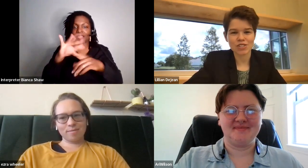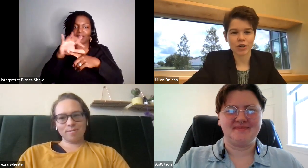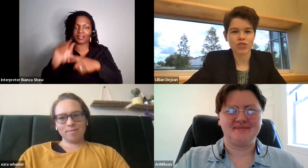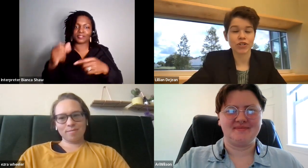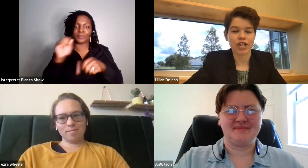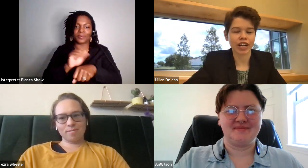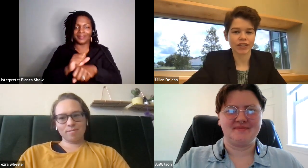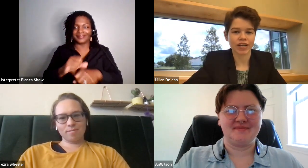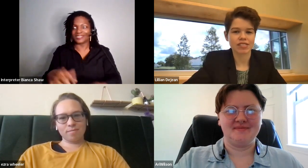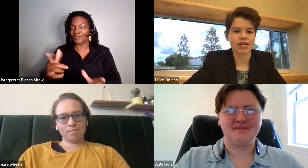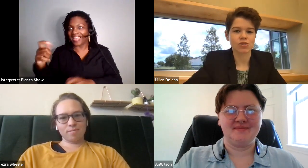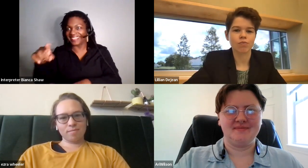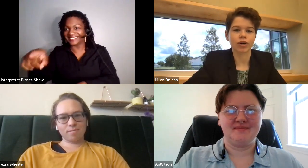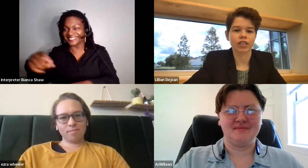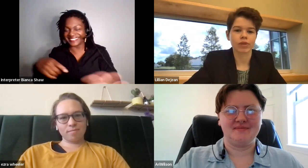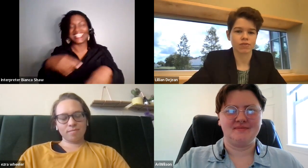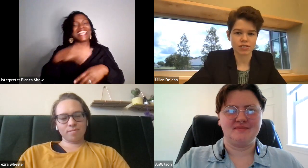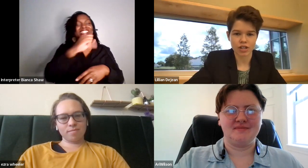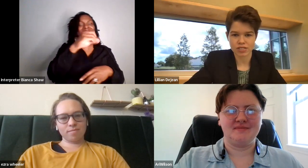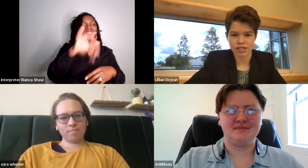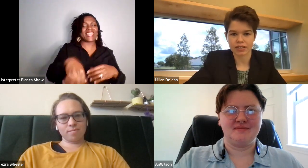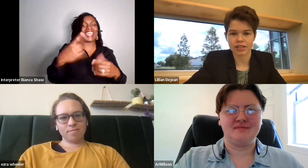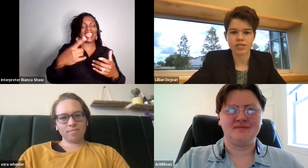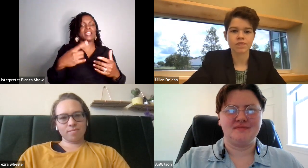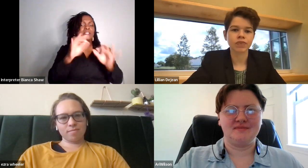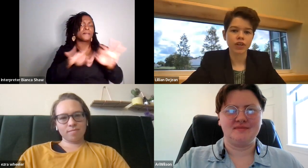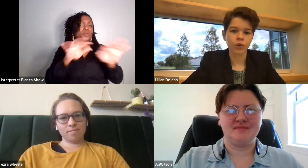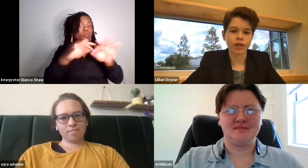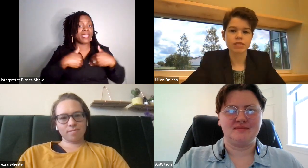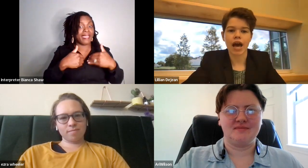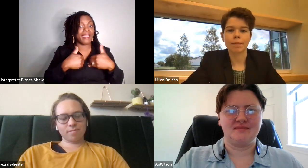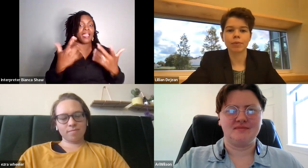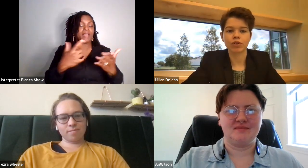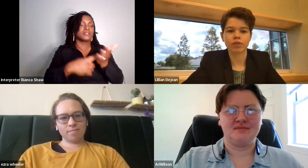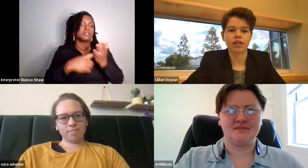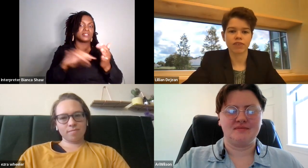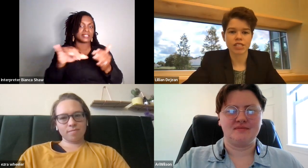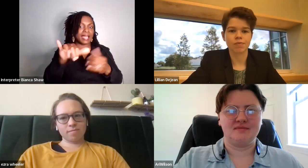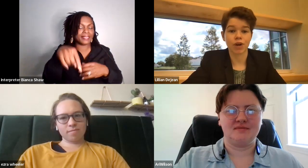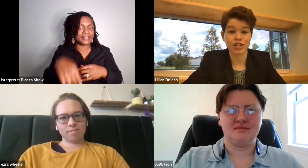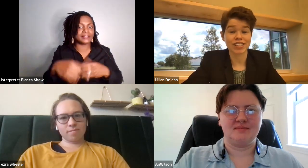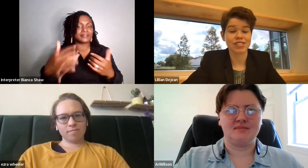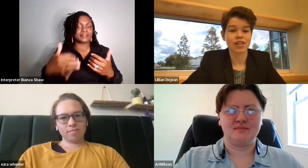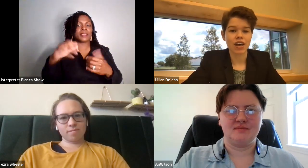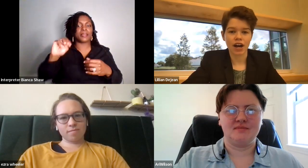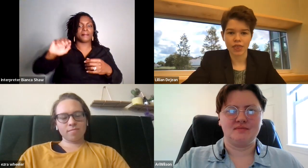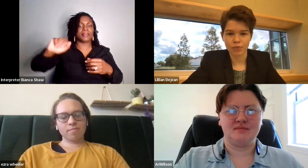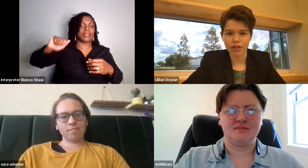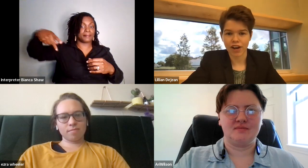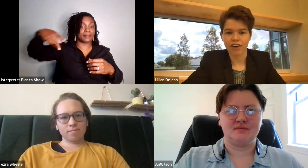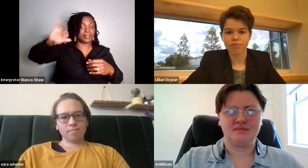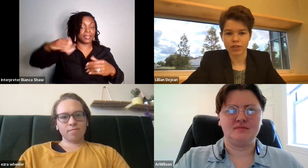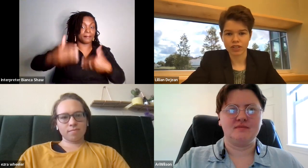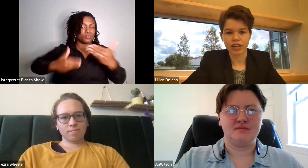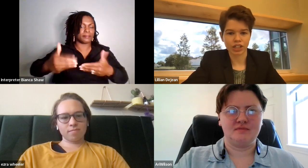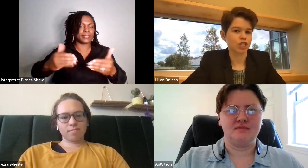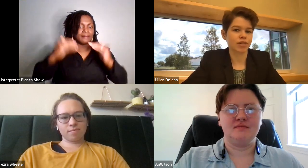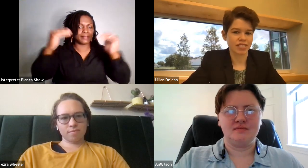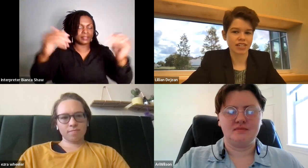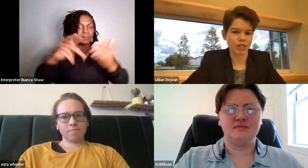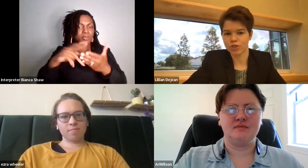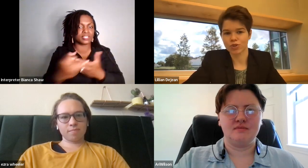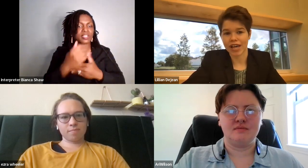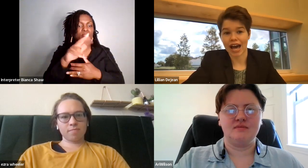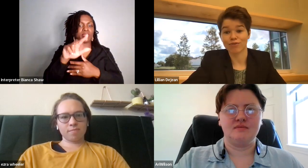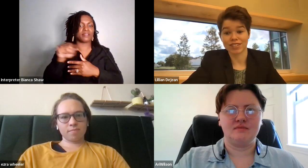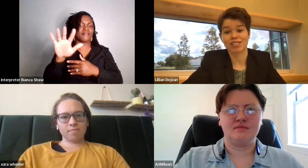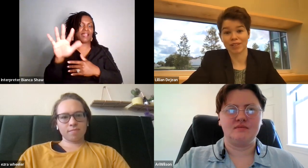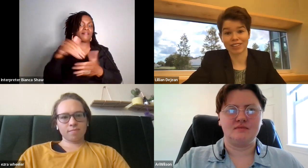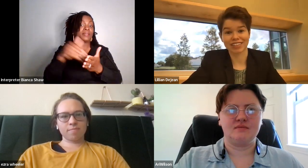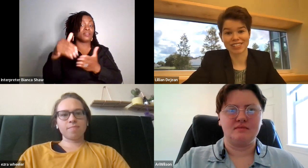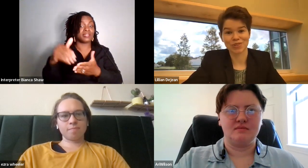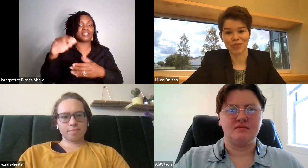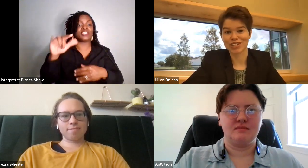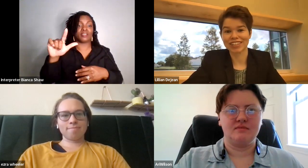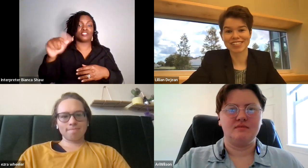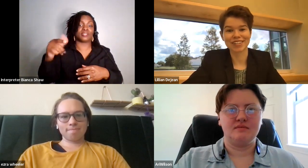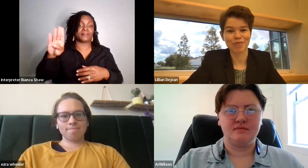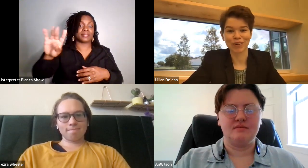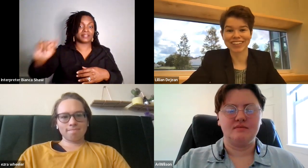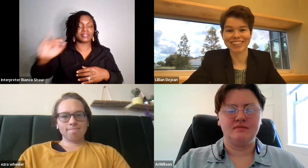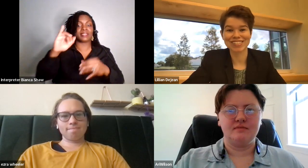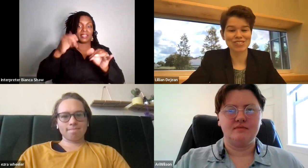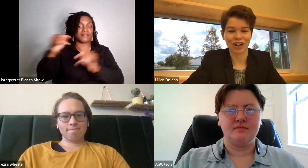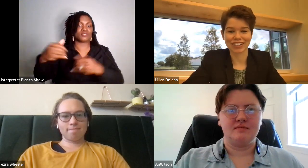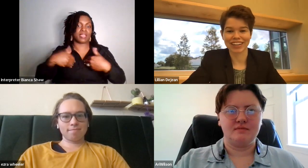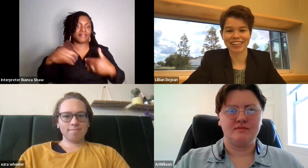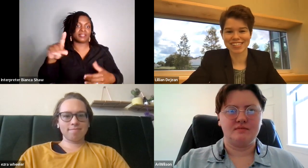So much for sharing with us. it's so important that we have discussions like this, according to map movement advancement projects 3 to 5 million LGBT individuals have disabilities which is okay startling.